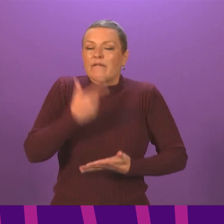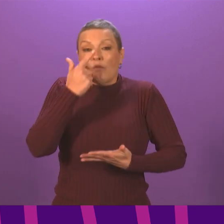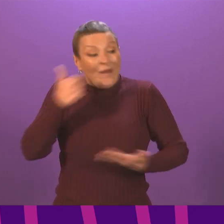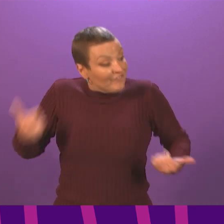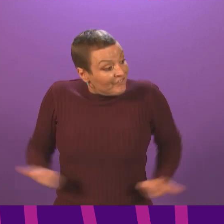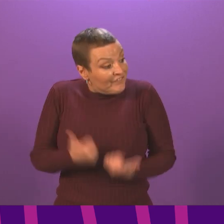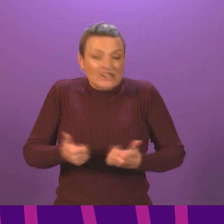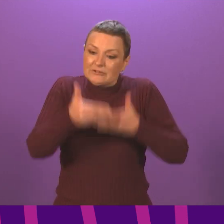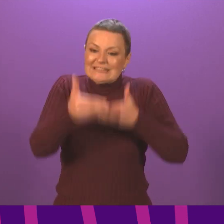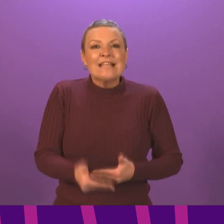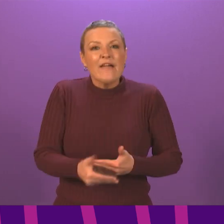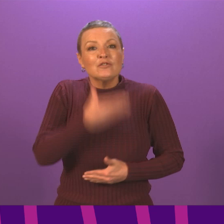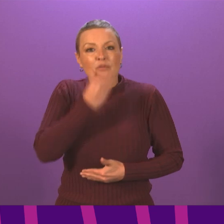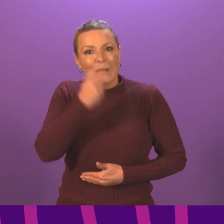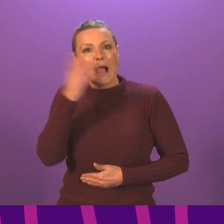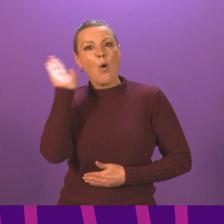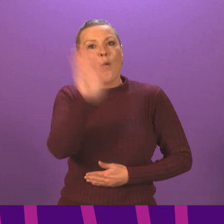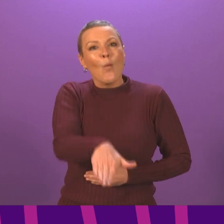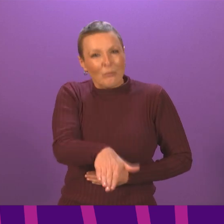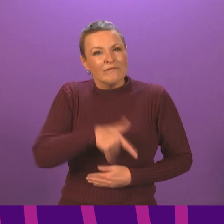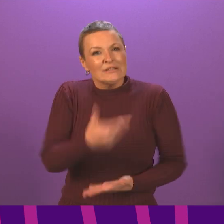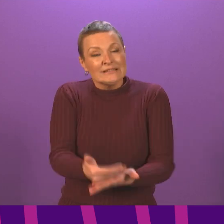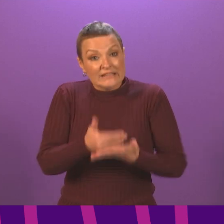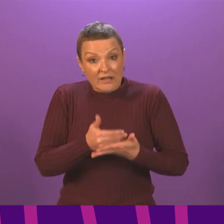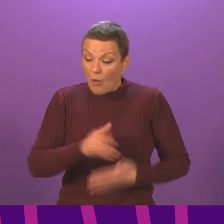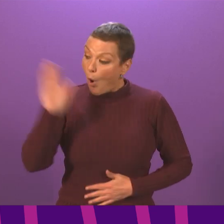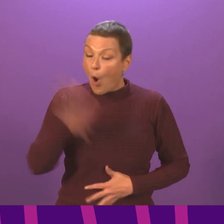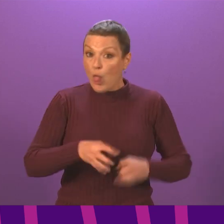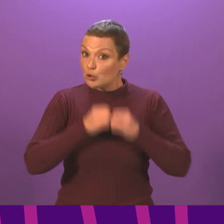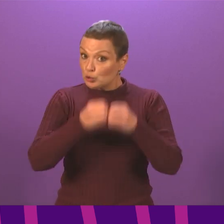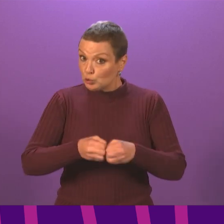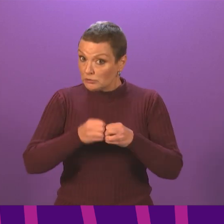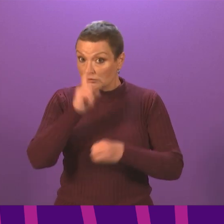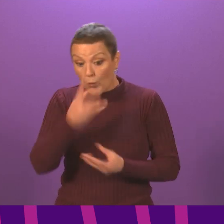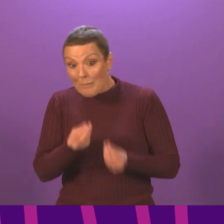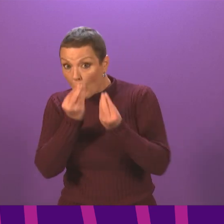safely at the end of this term. All students who are leaving their term-time address will